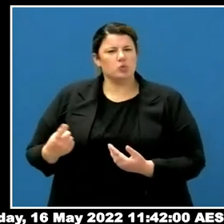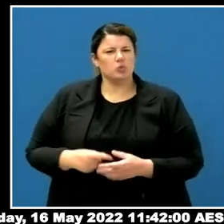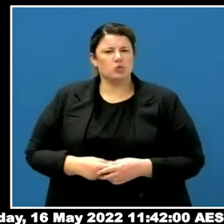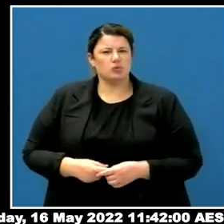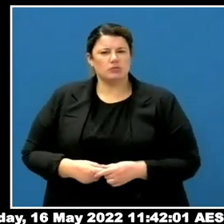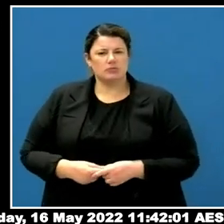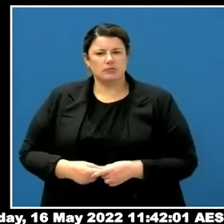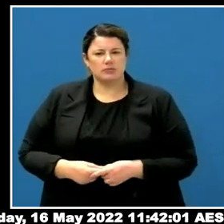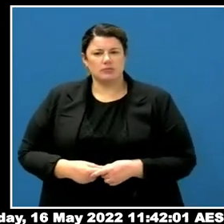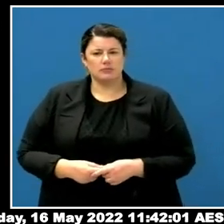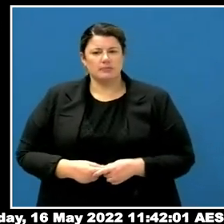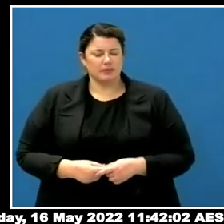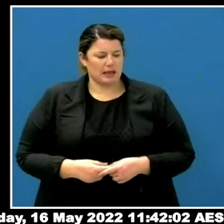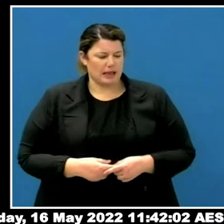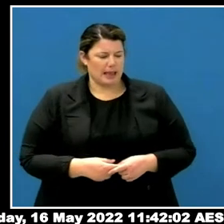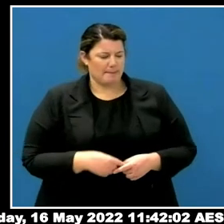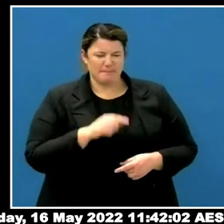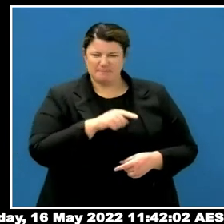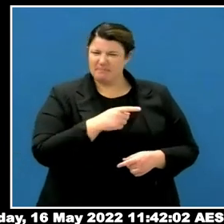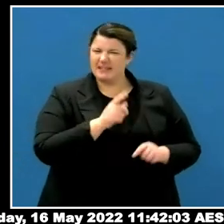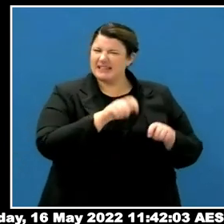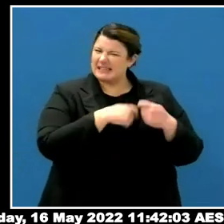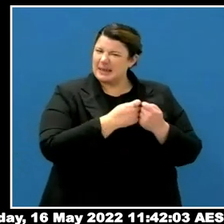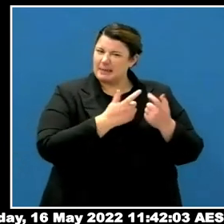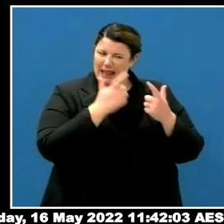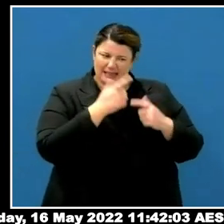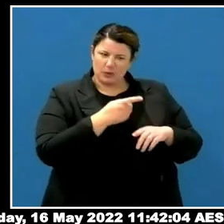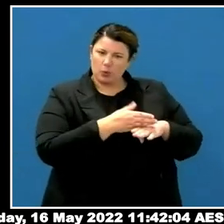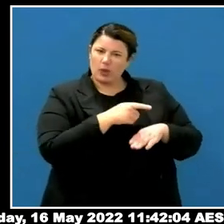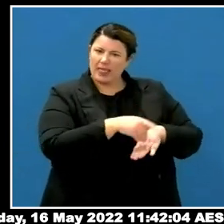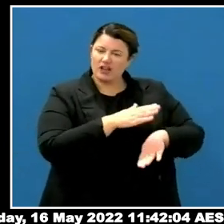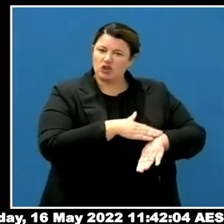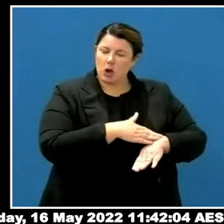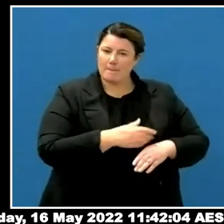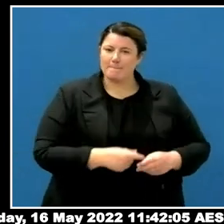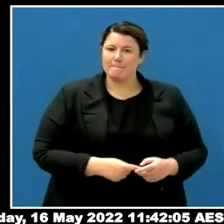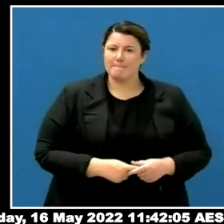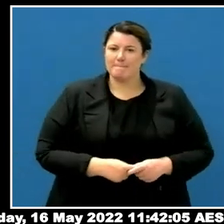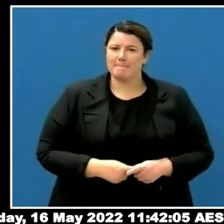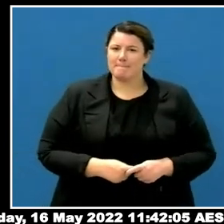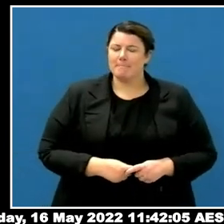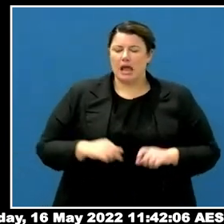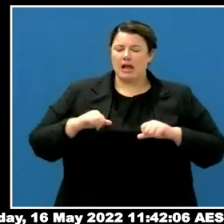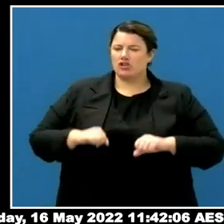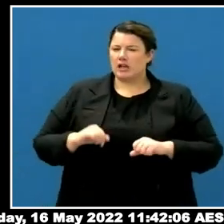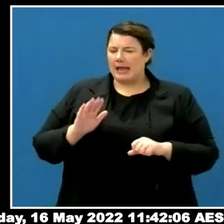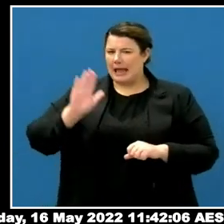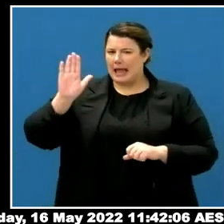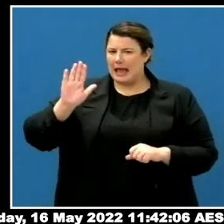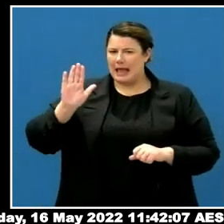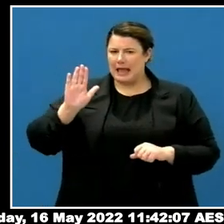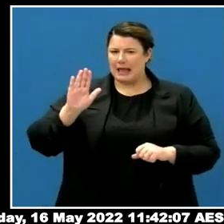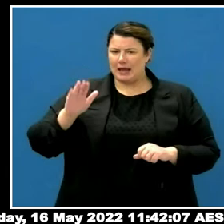It was the Team Leader at the time. Sorry, can I - I'm trying to follow the chronology.